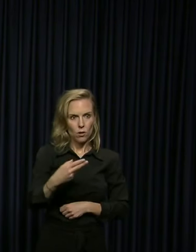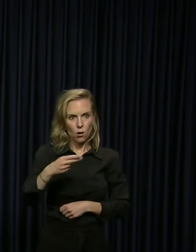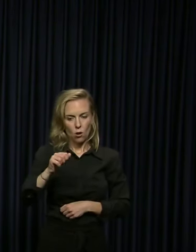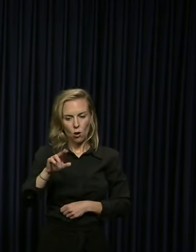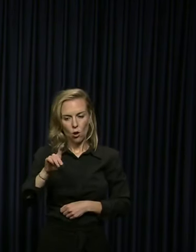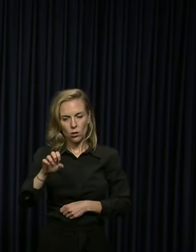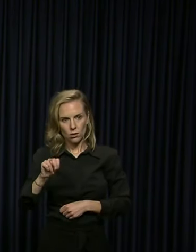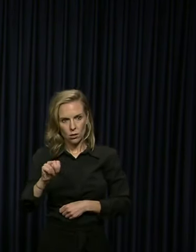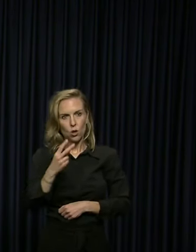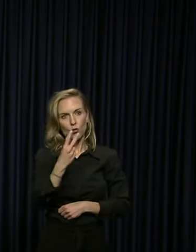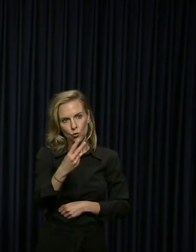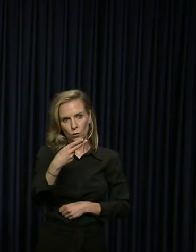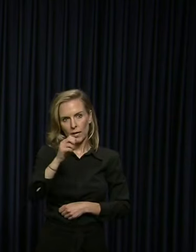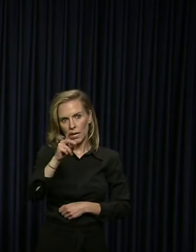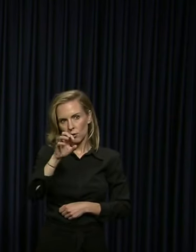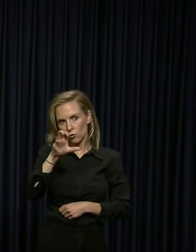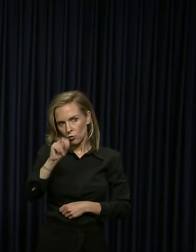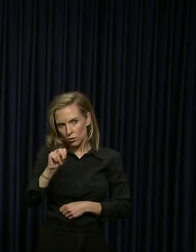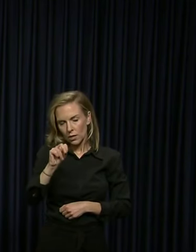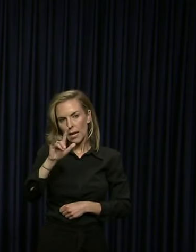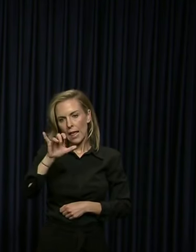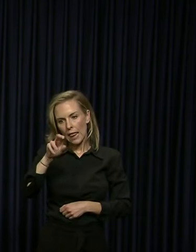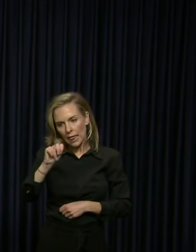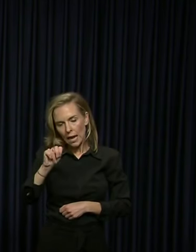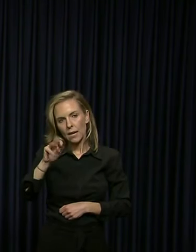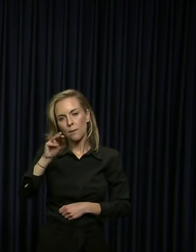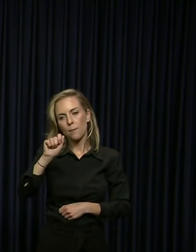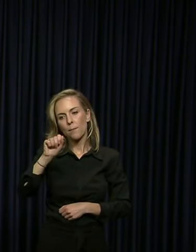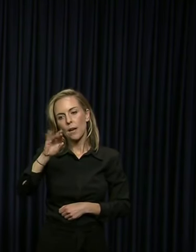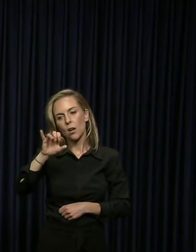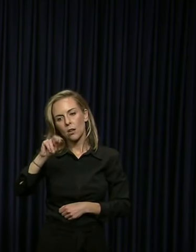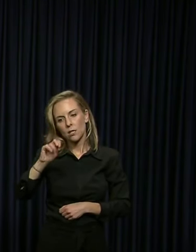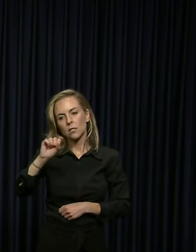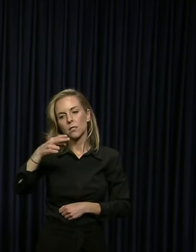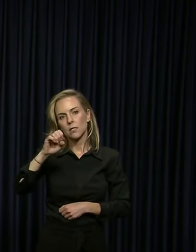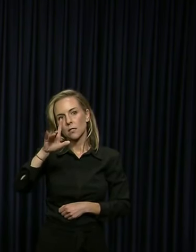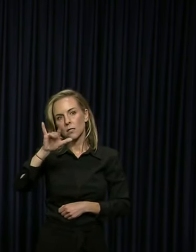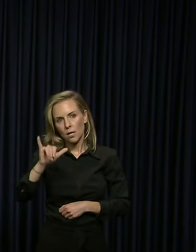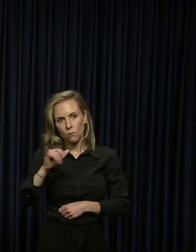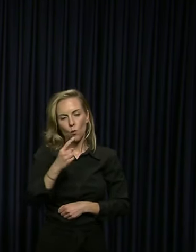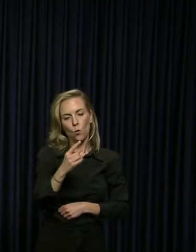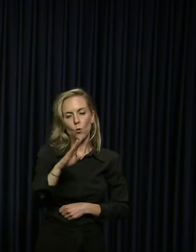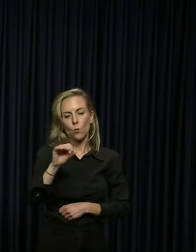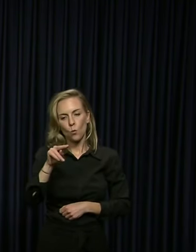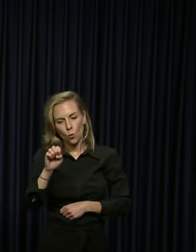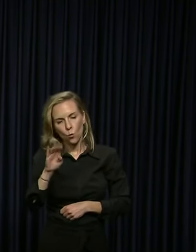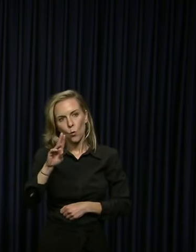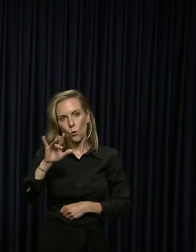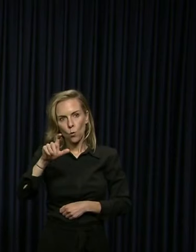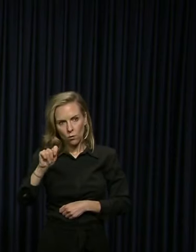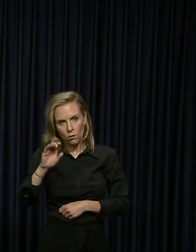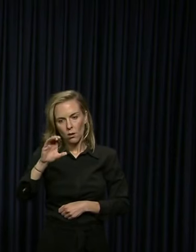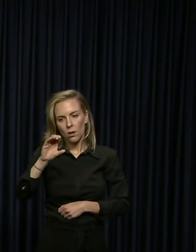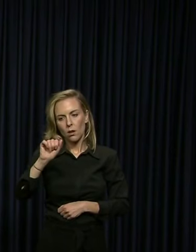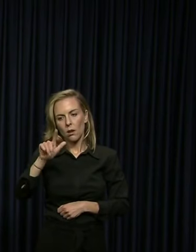LESS THAN WE'VE HAD THE LAST TWO DAYS, THESE ARE THREE PEOPLE